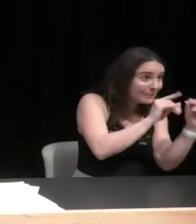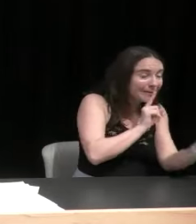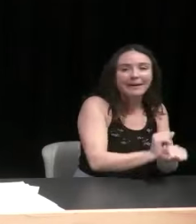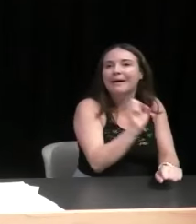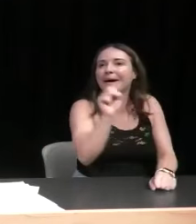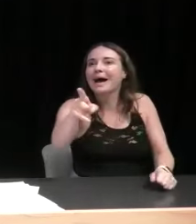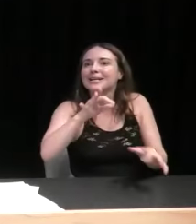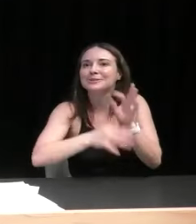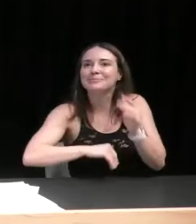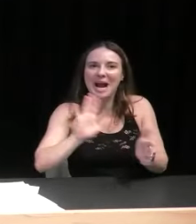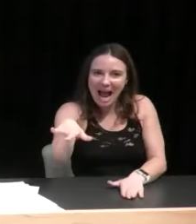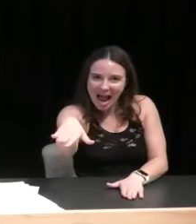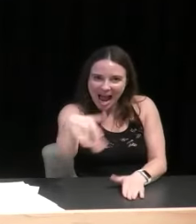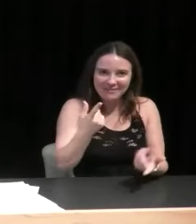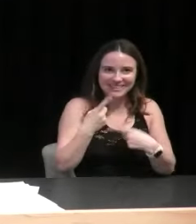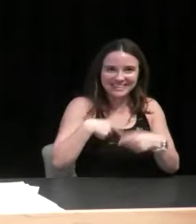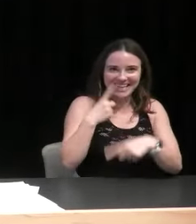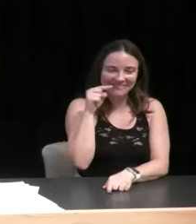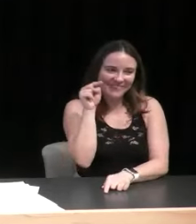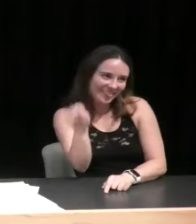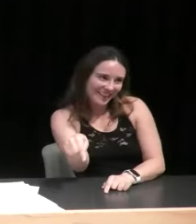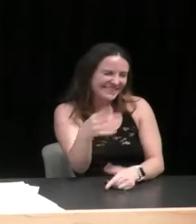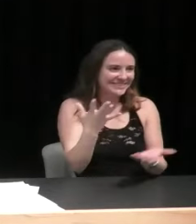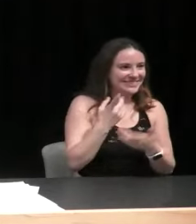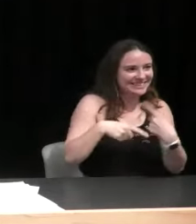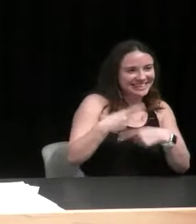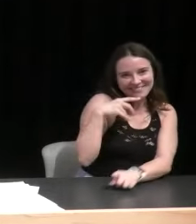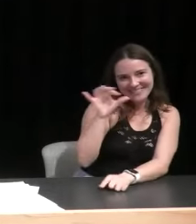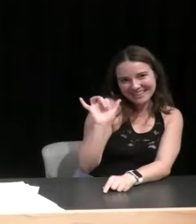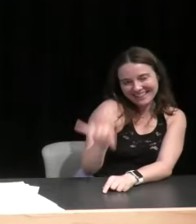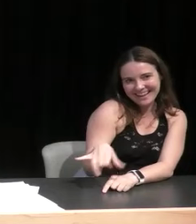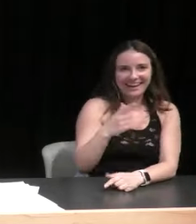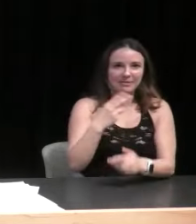The Interpreter signing and then they'll hold up a meeting to be like oh interpreter what did you